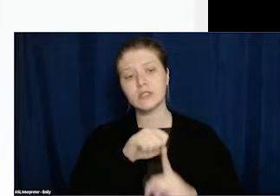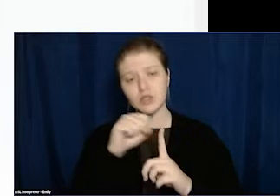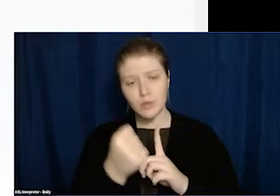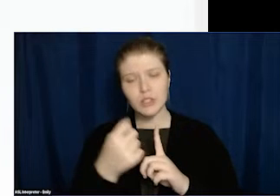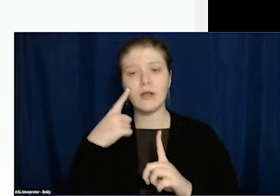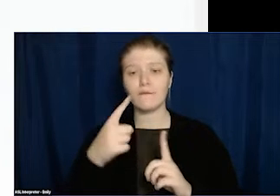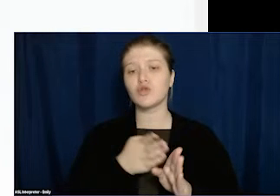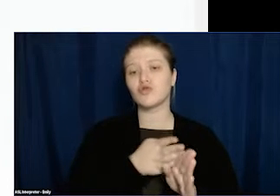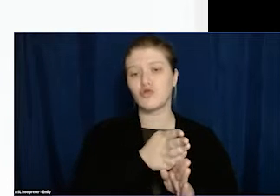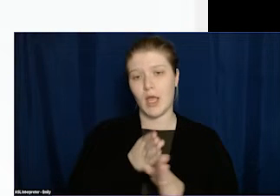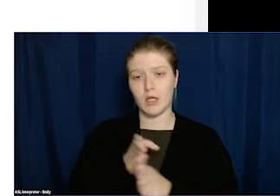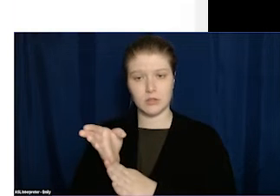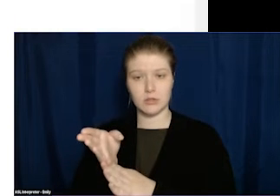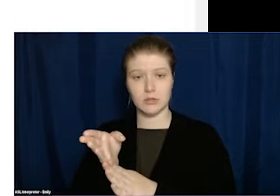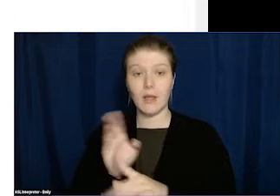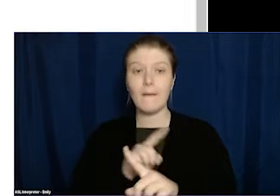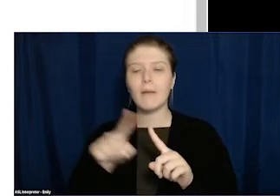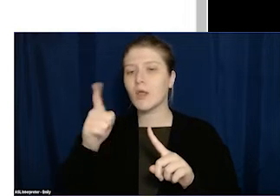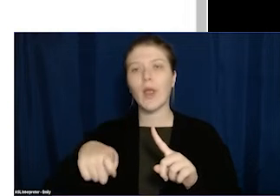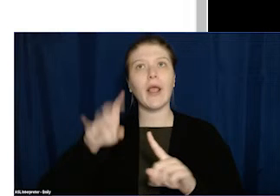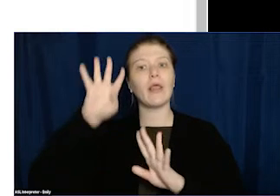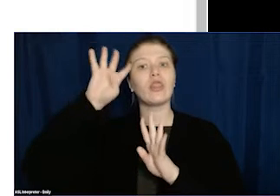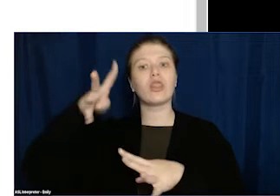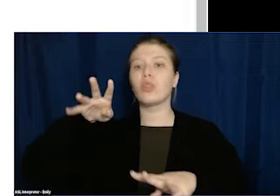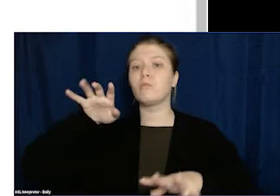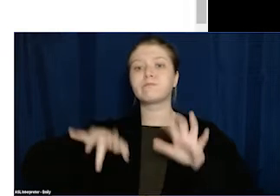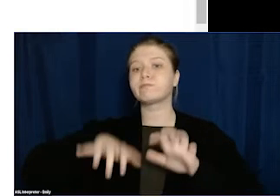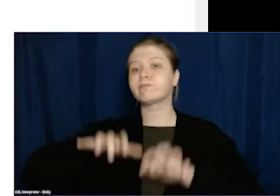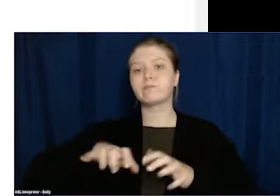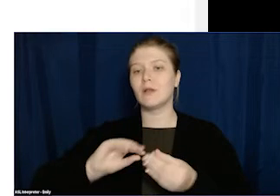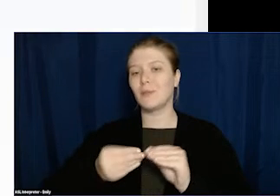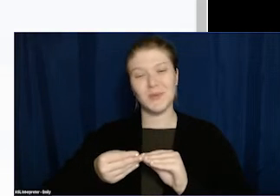But you can't just enter any random number. We will validate against that.